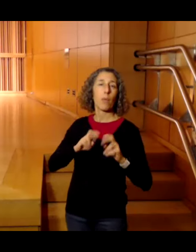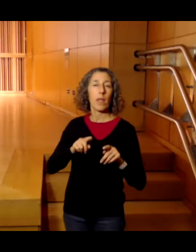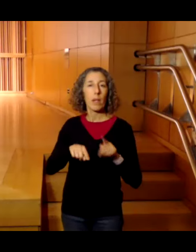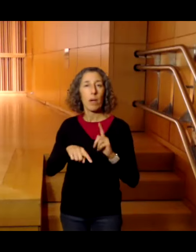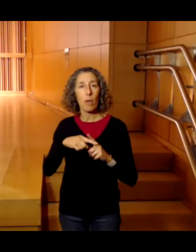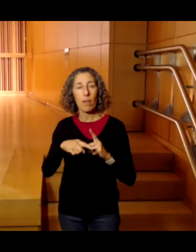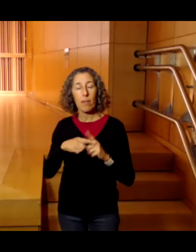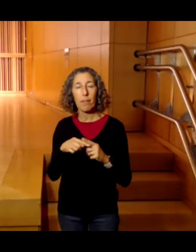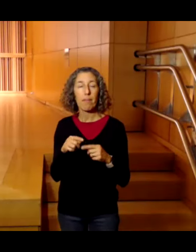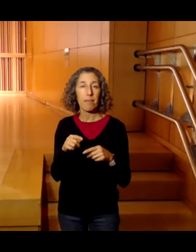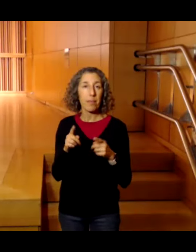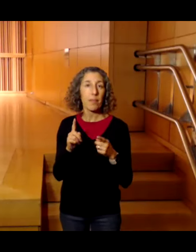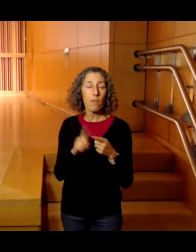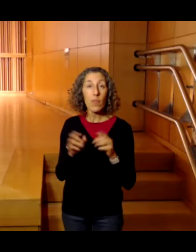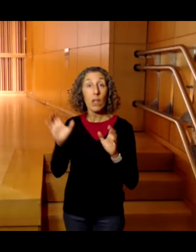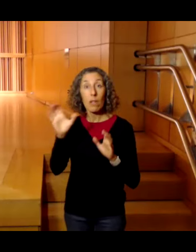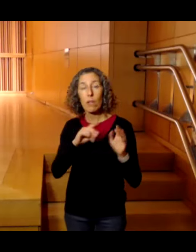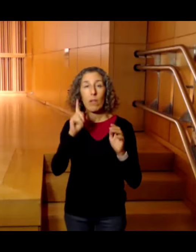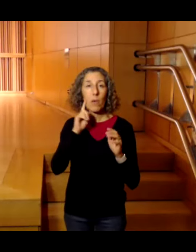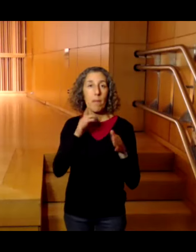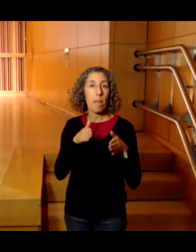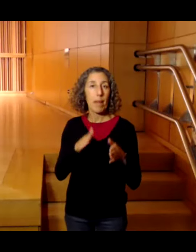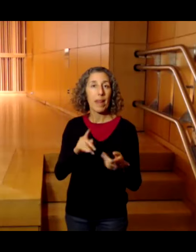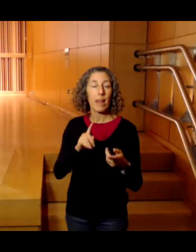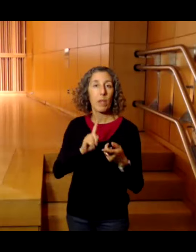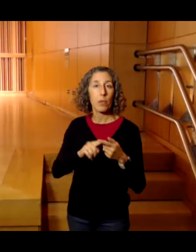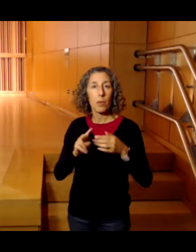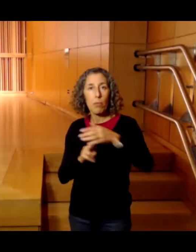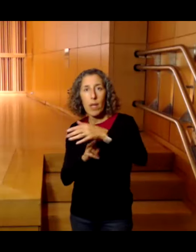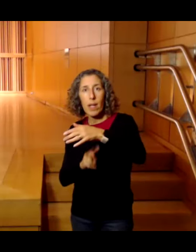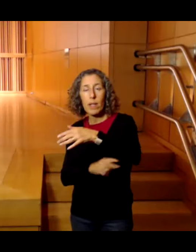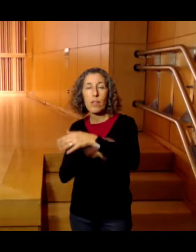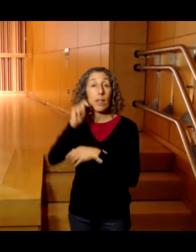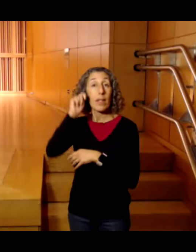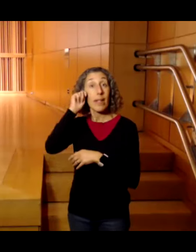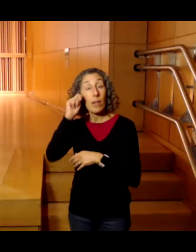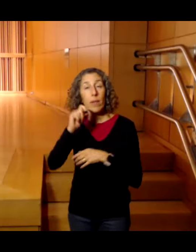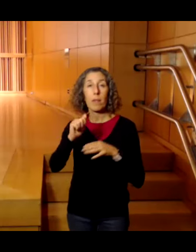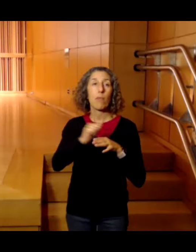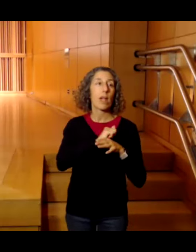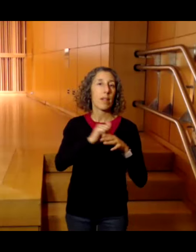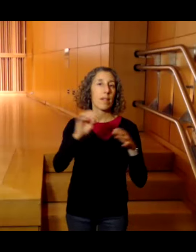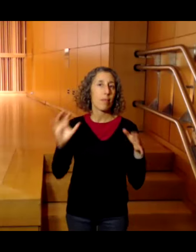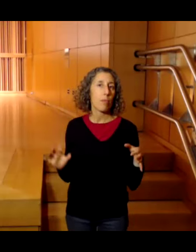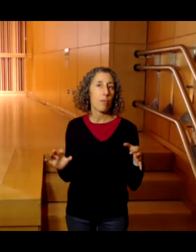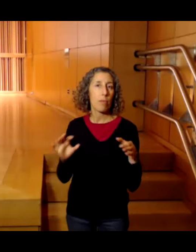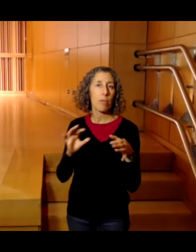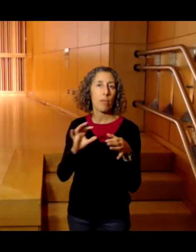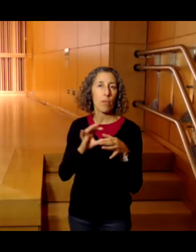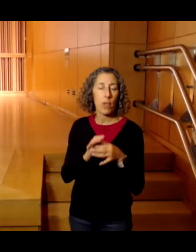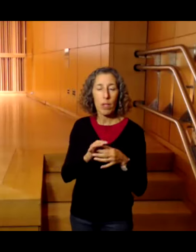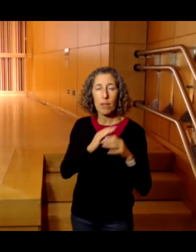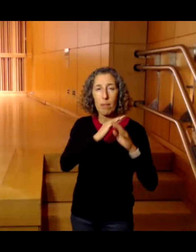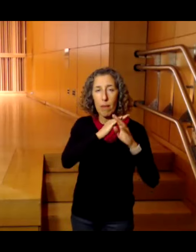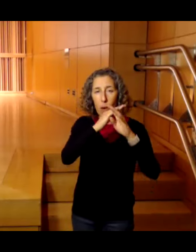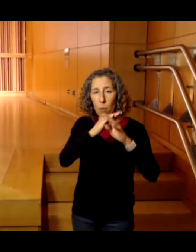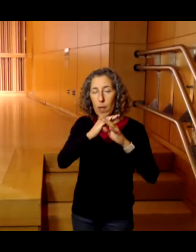for a method by which to breach the divide between theory and practice, to break down barriers between the ways in which one thinks about American life.